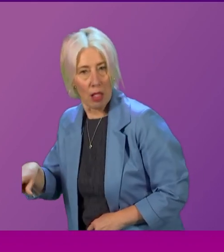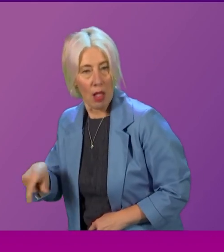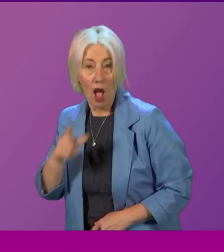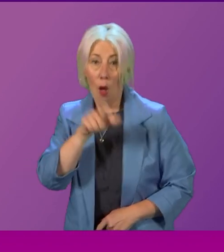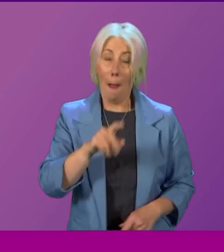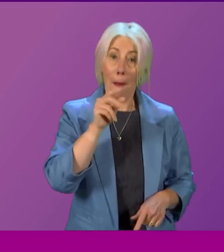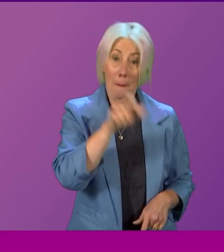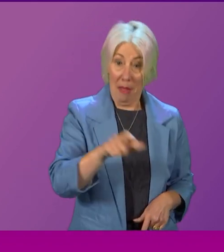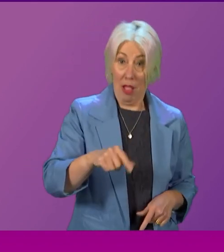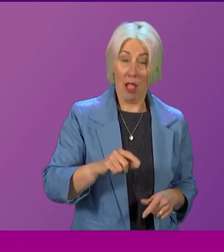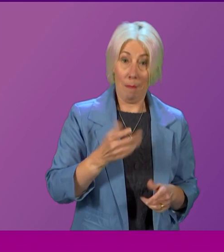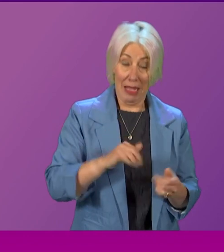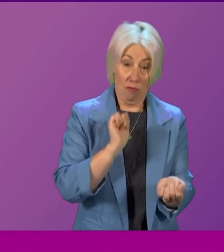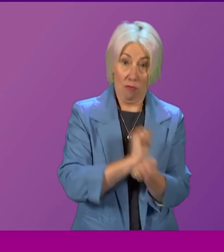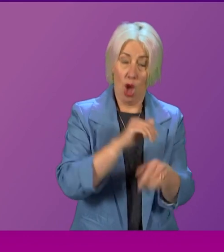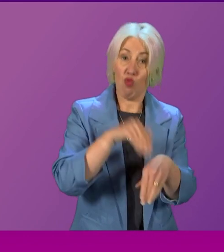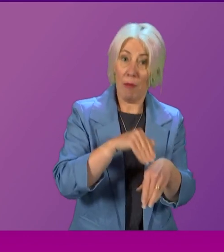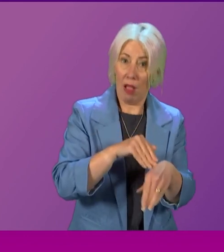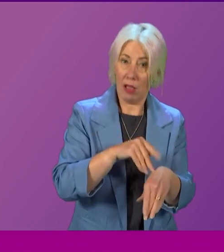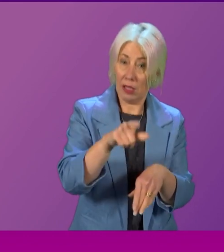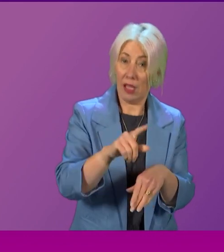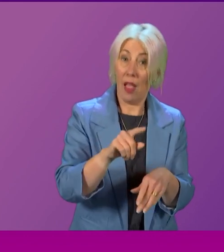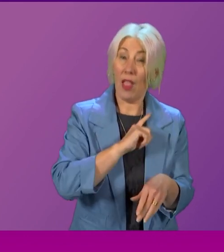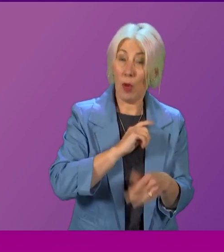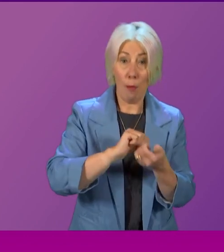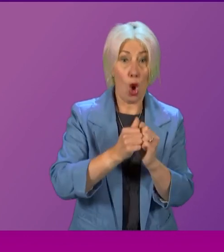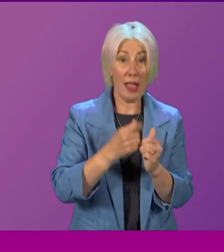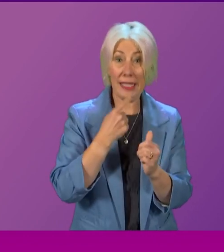That is exactly what Russell Findlay was trying to stop.